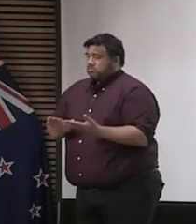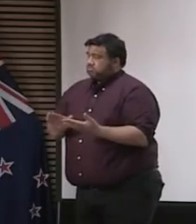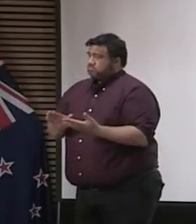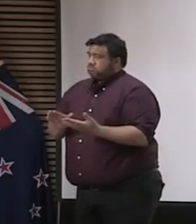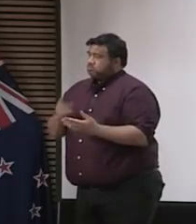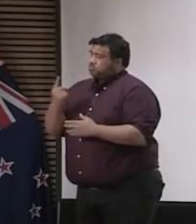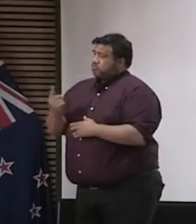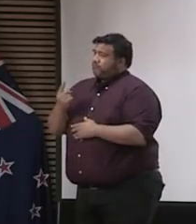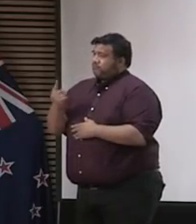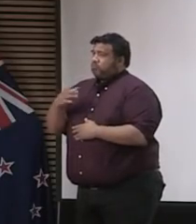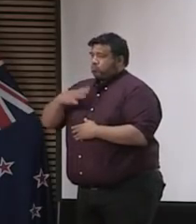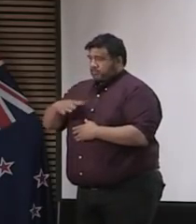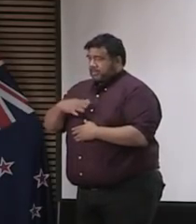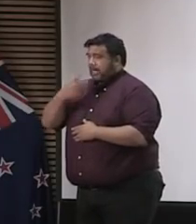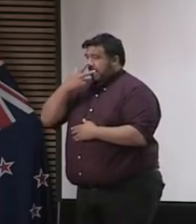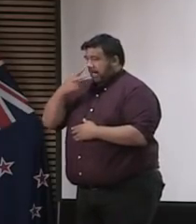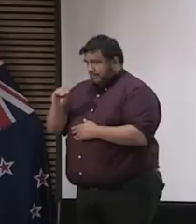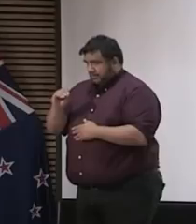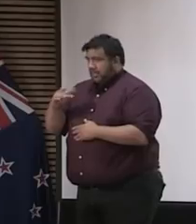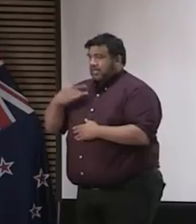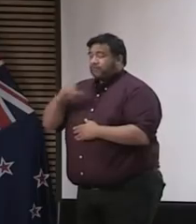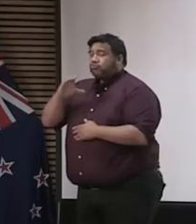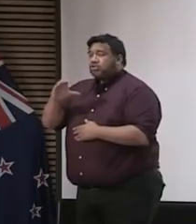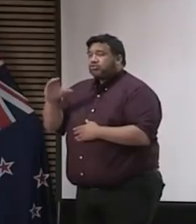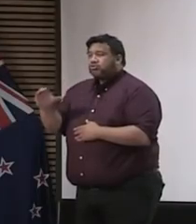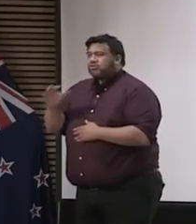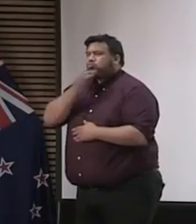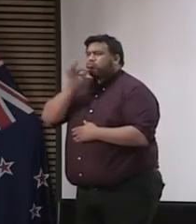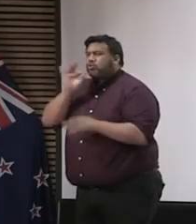of Rosewood aged residential care facility who had been transferred to Burwood hospital